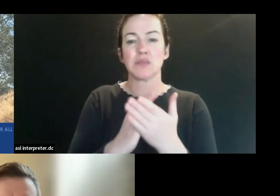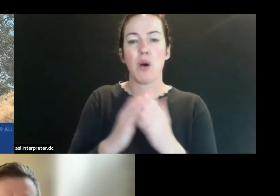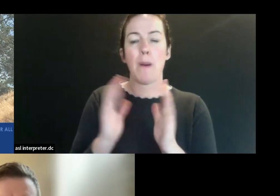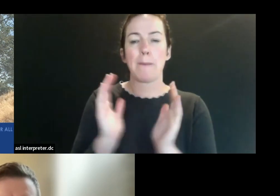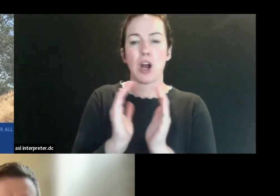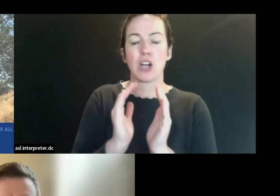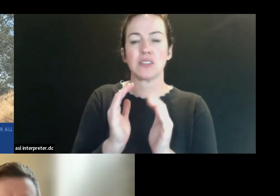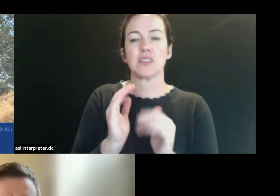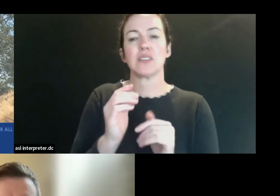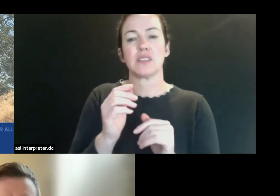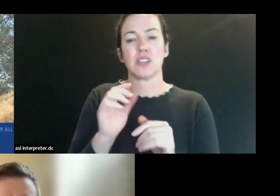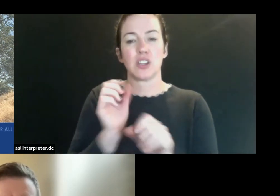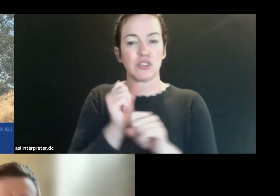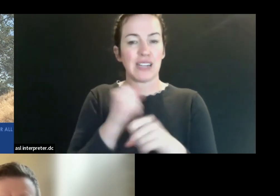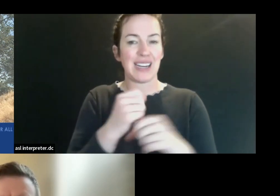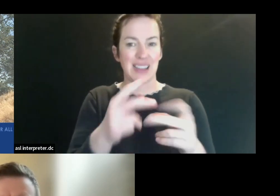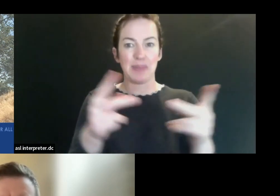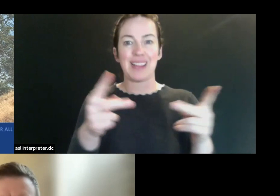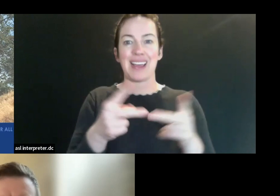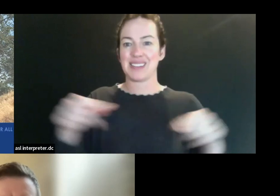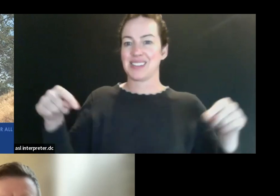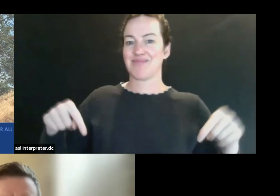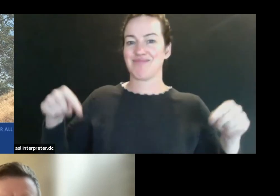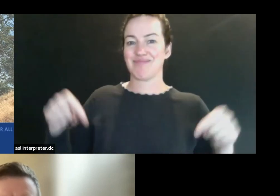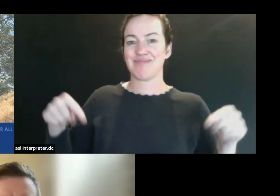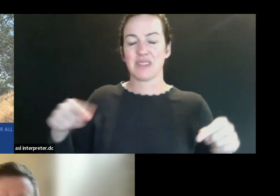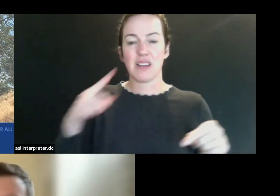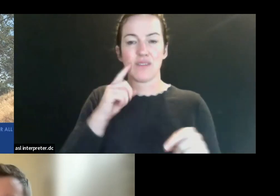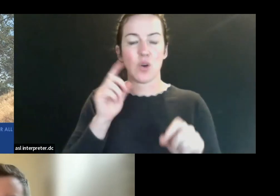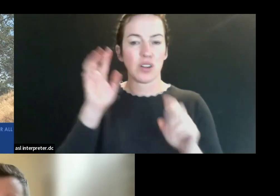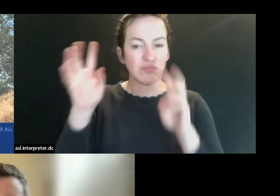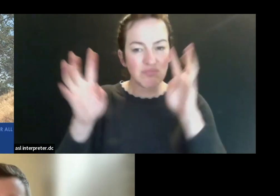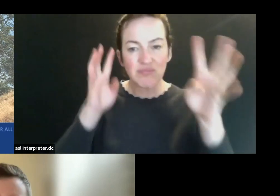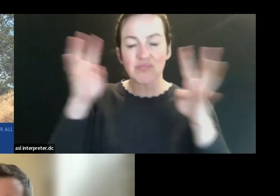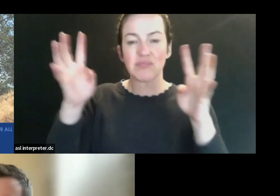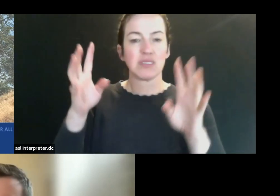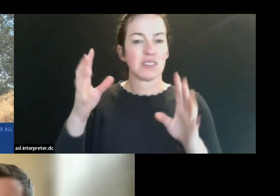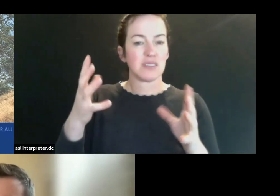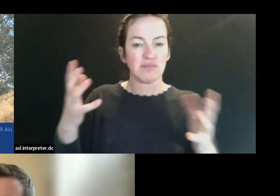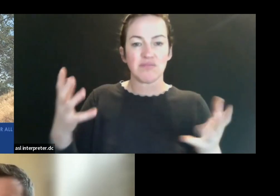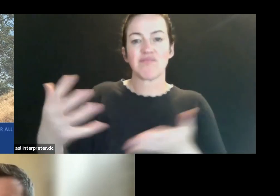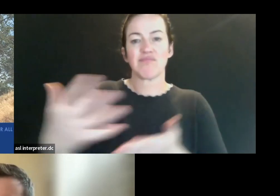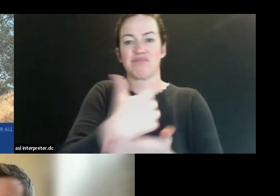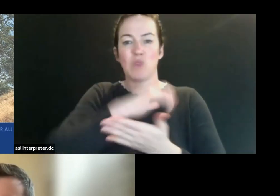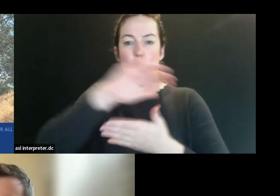for, which is creating a place for creating a repository of all of these digital literacy,